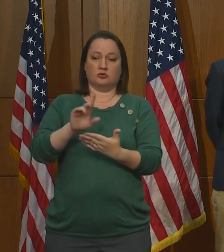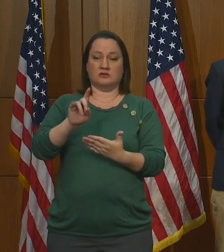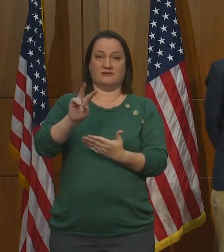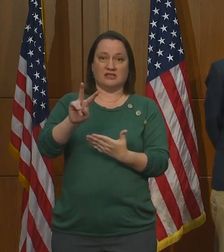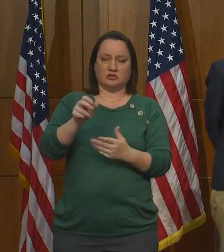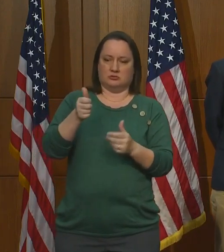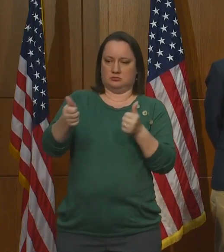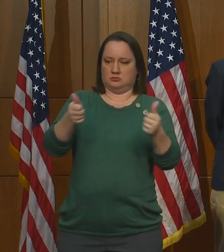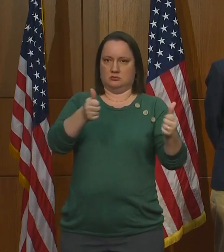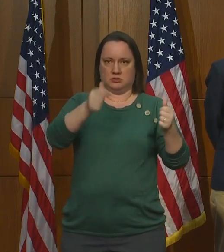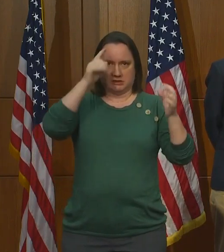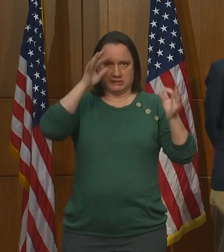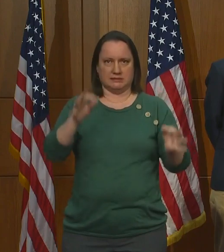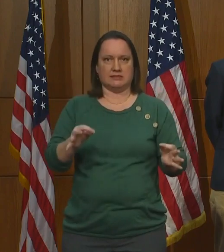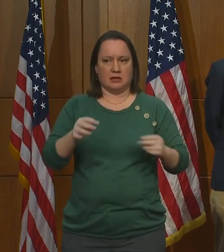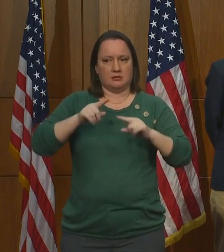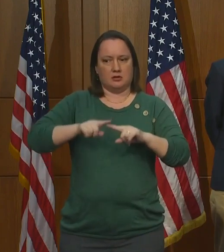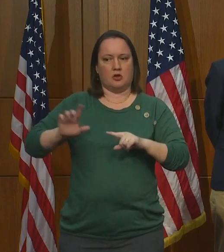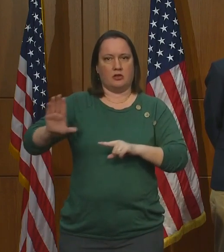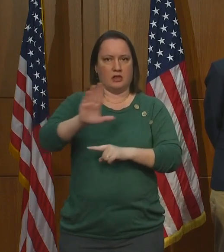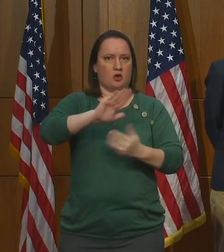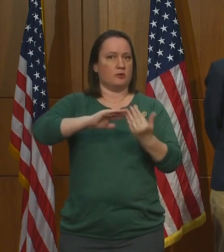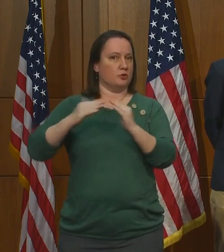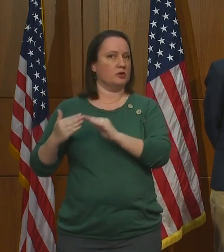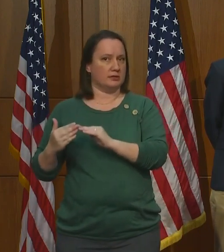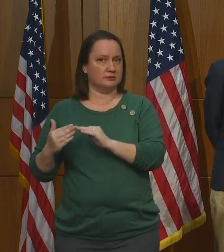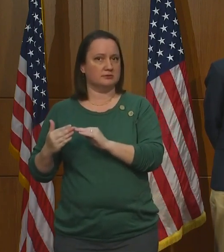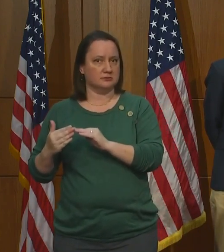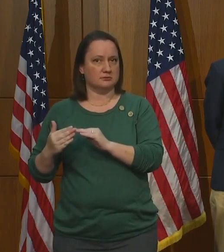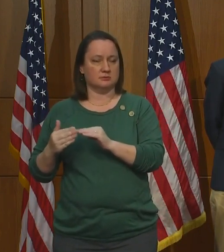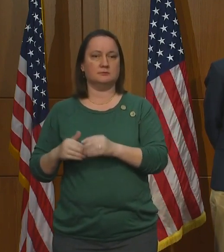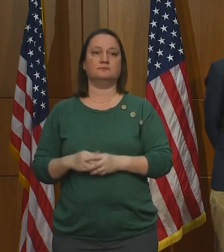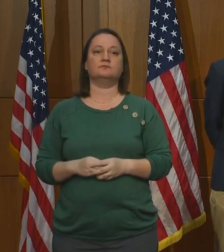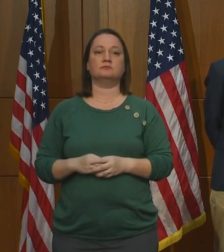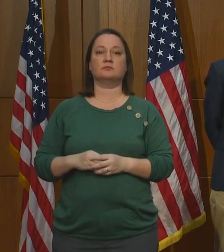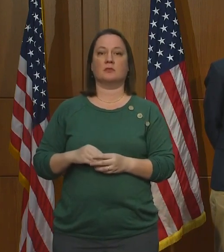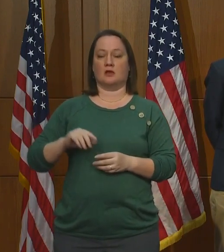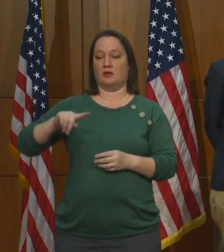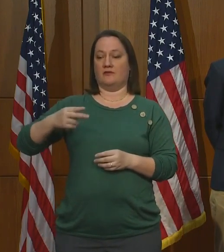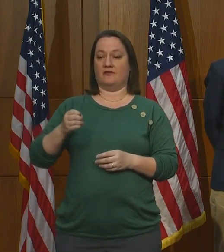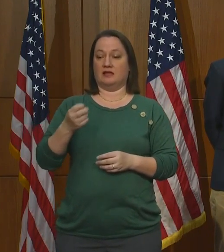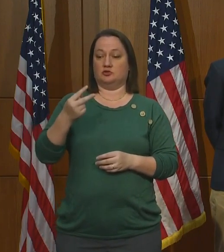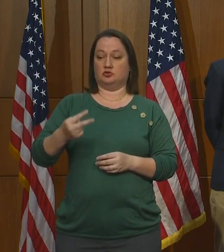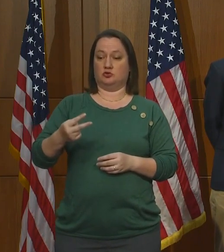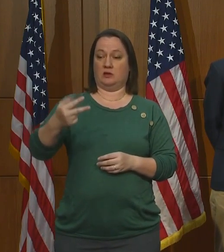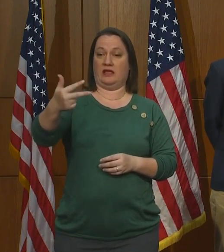DIVISIONS TO PUT IN MORE STRINGENT MEASURES AS THEY NEED BASED ON THE CONDITIONS IN